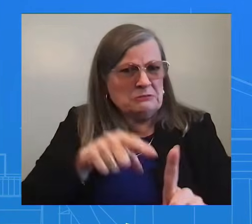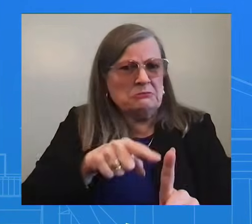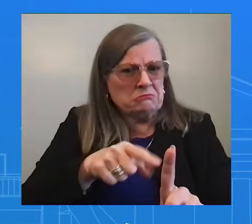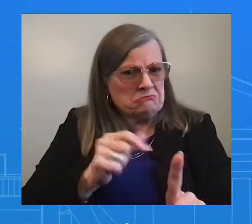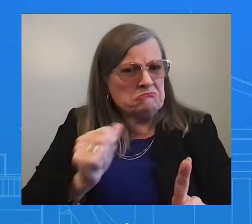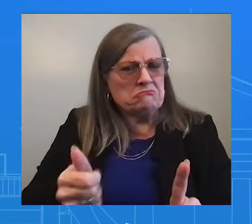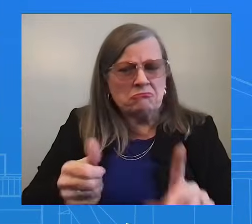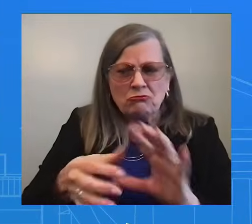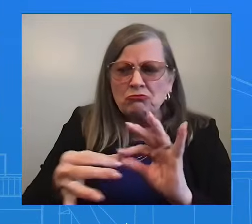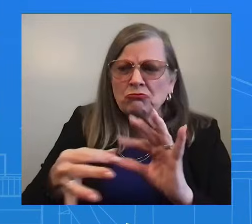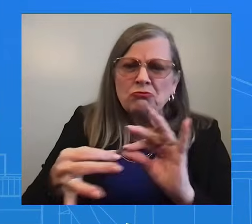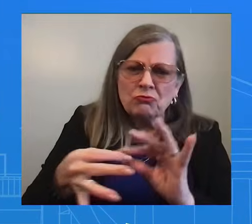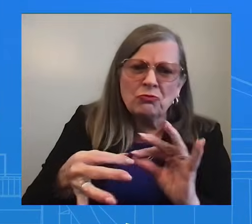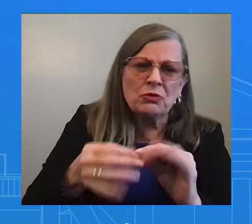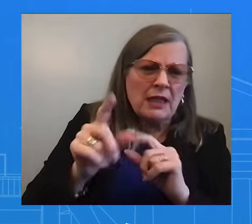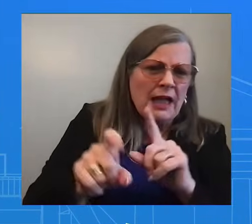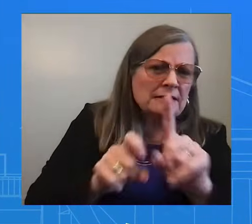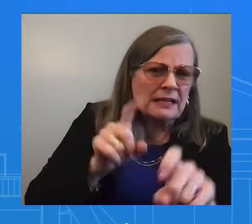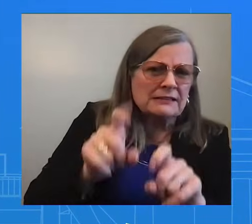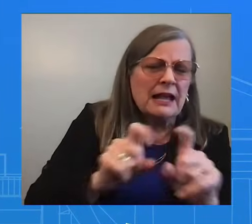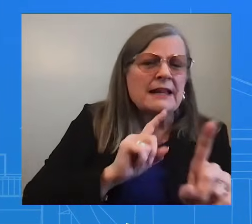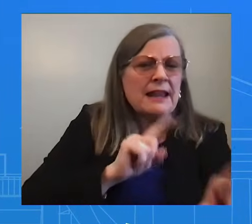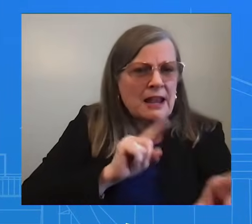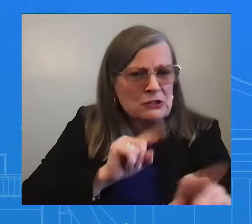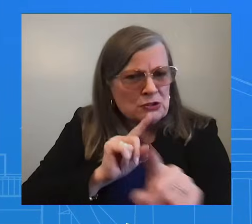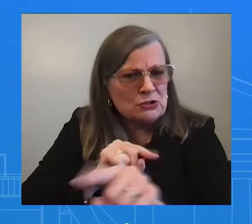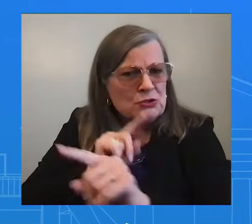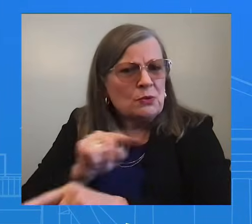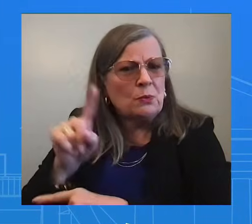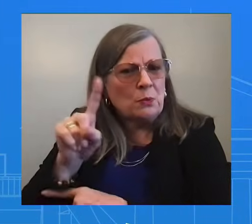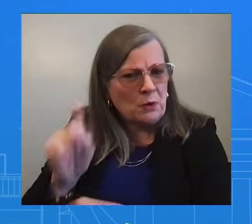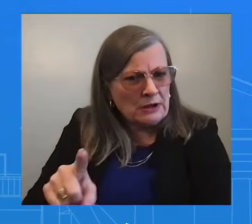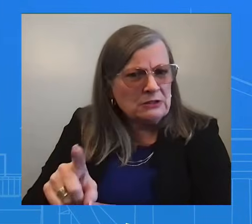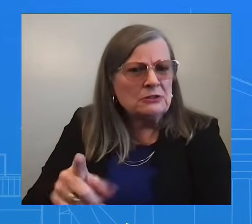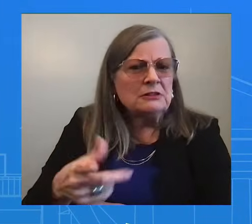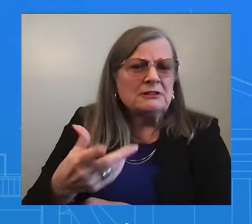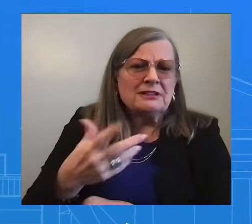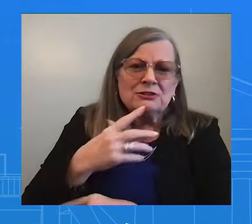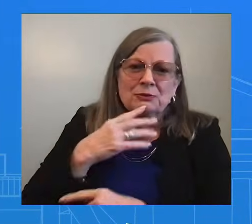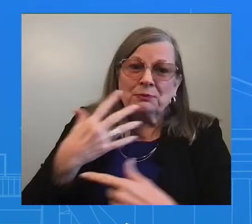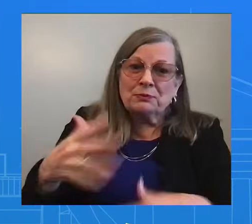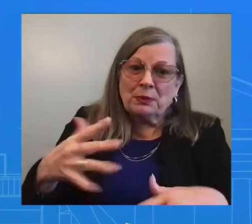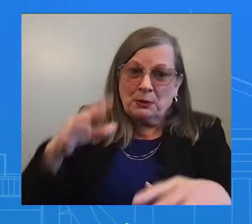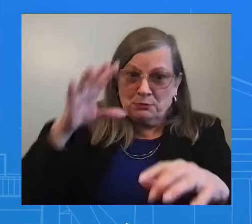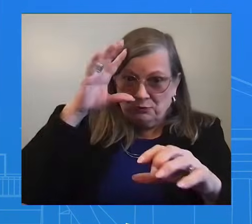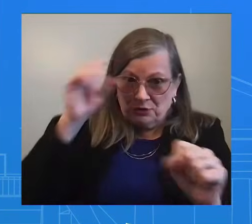he did two other gaggles yesterday. So, he certainly engages with the press. And he'll continue to do that.